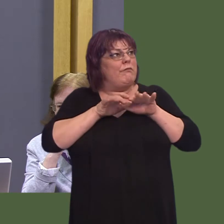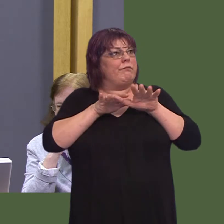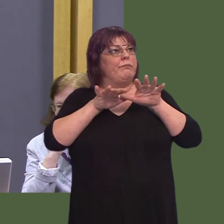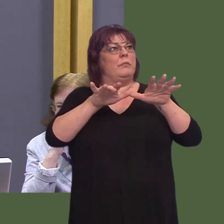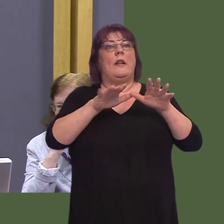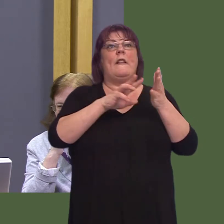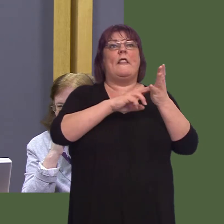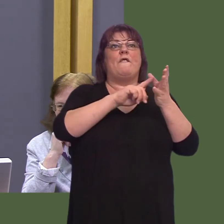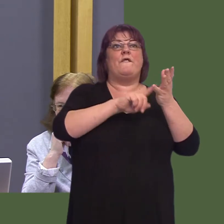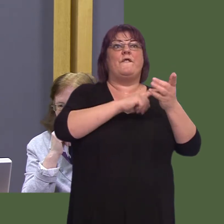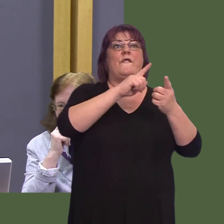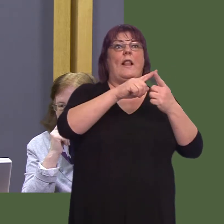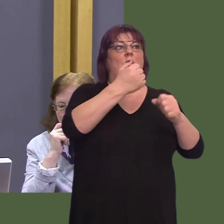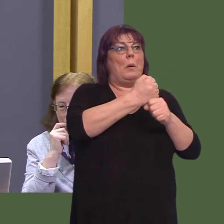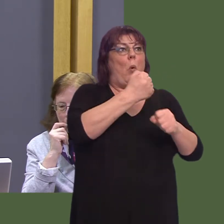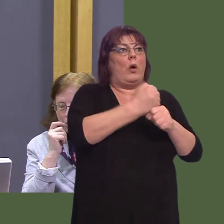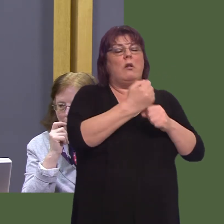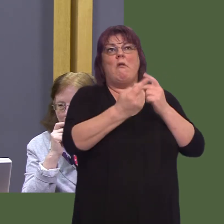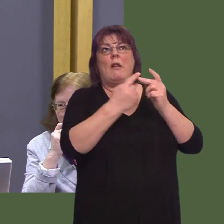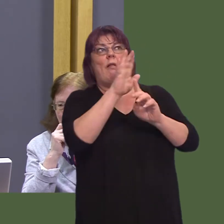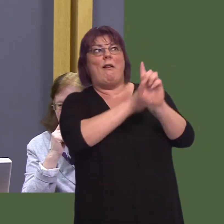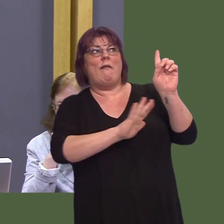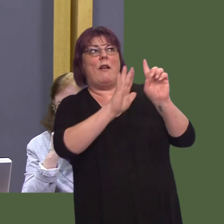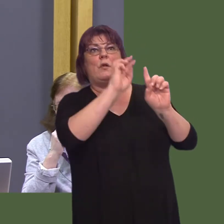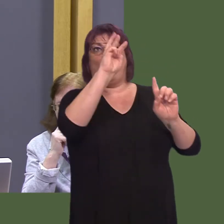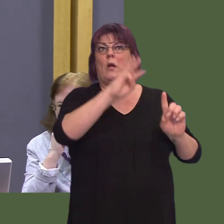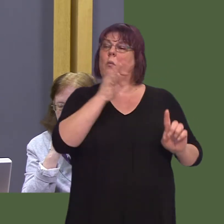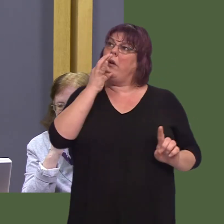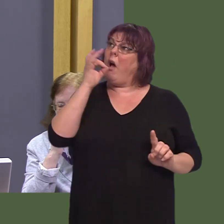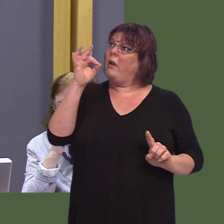year in the Vale of Glamorgan and other parts of Wales, what support is the Welsh Government